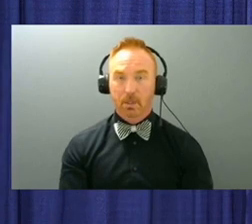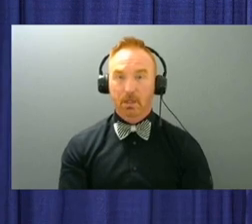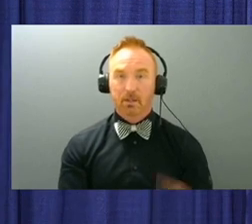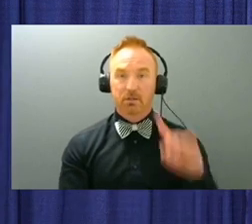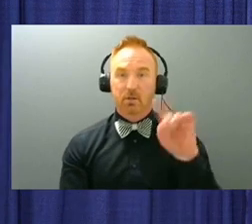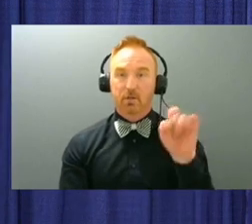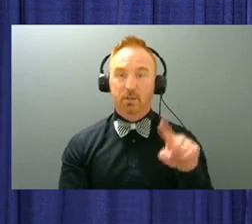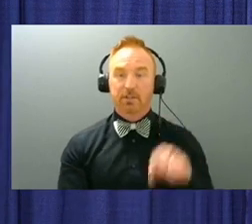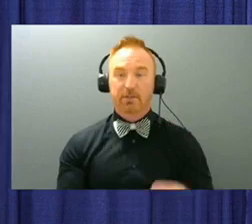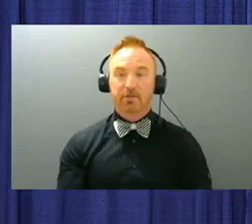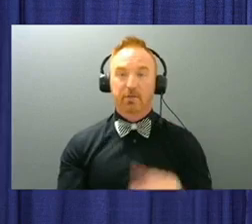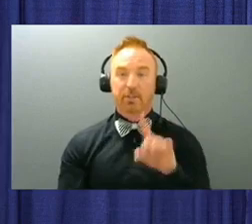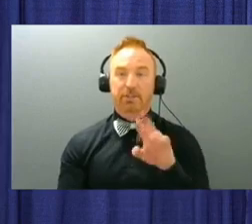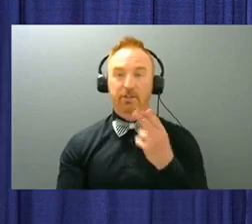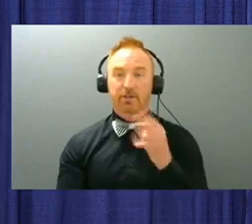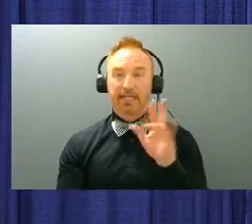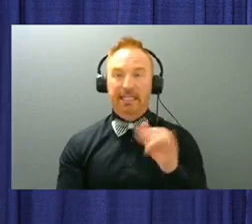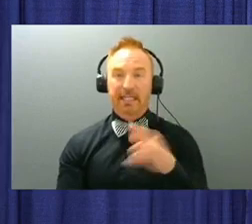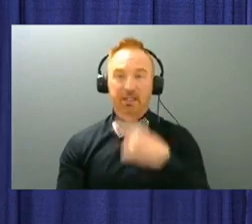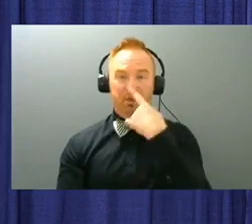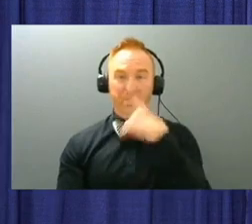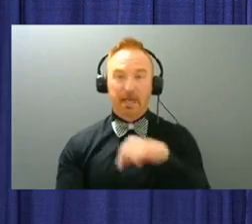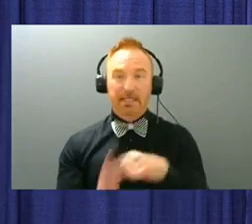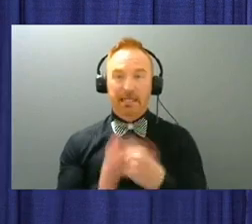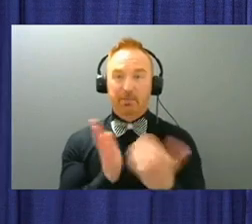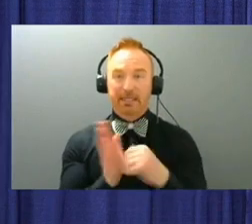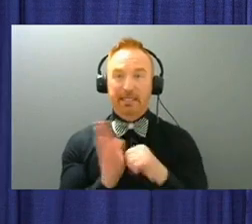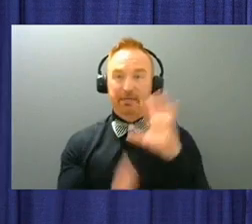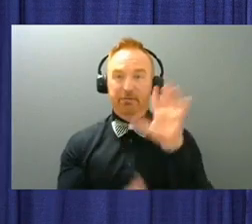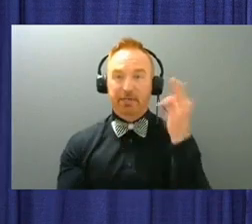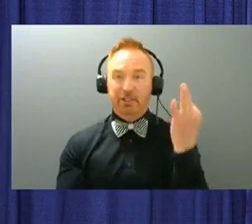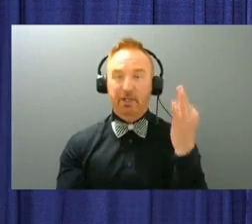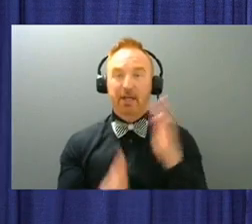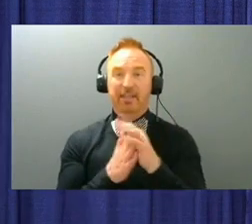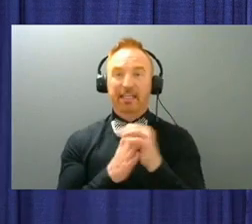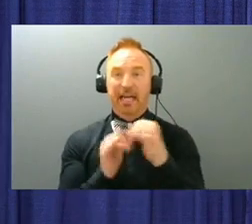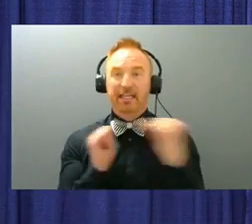So the question is for Dr Hanley. Can you please repeat in French,